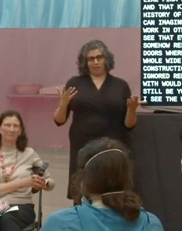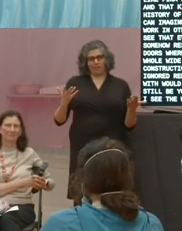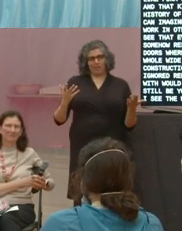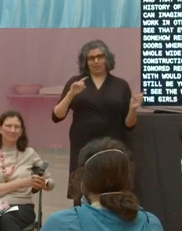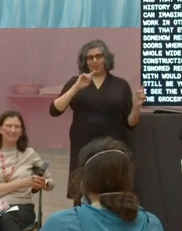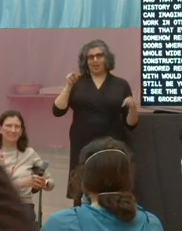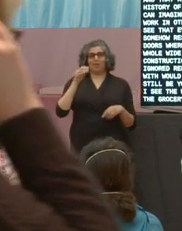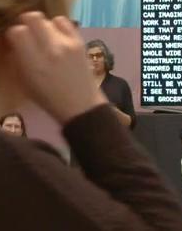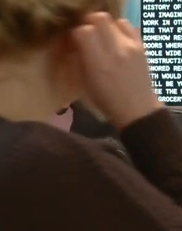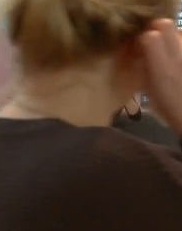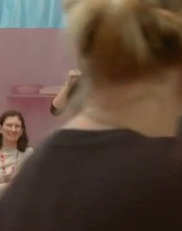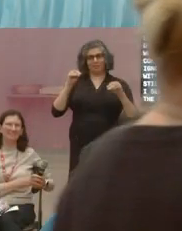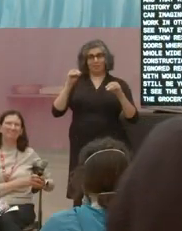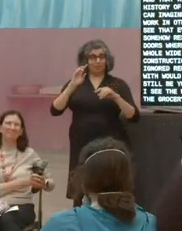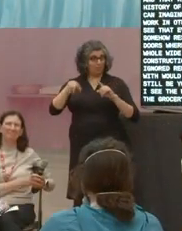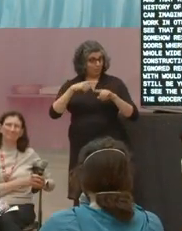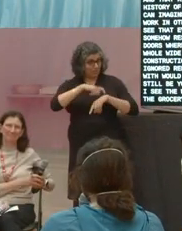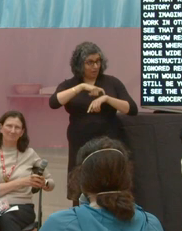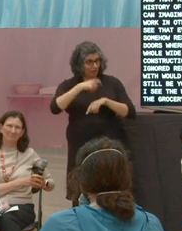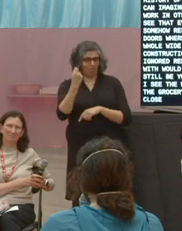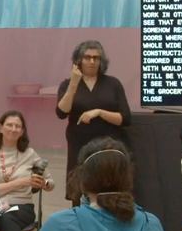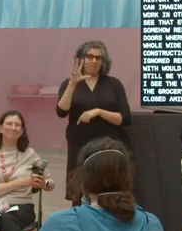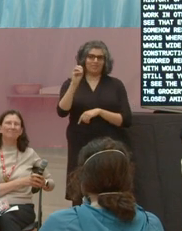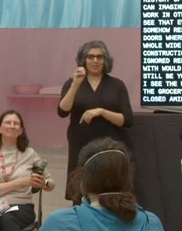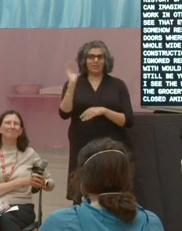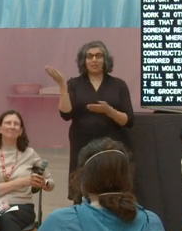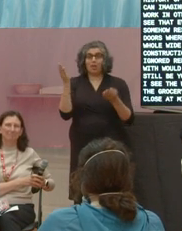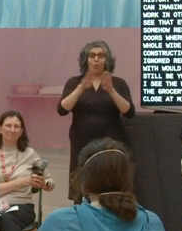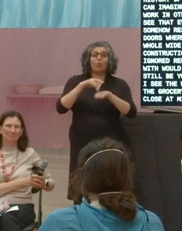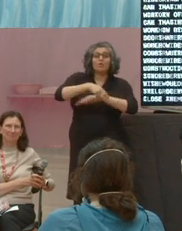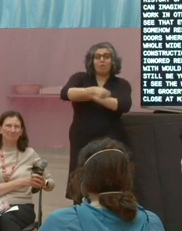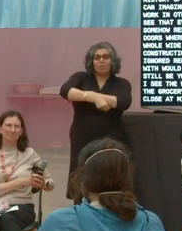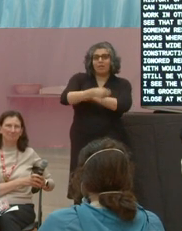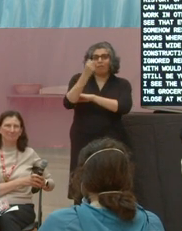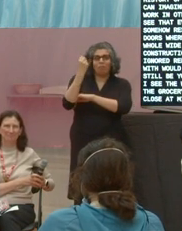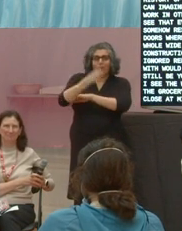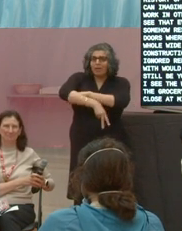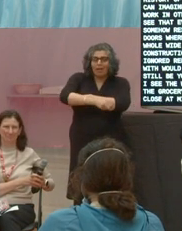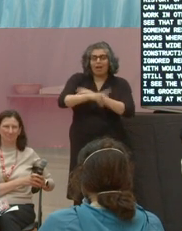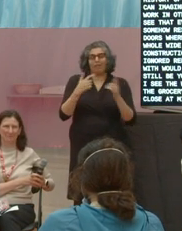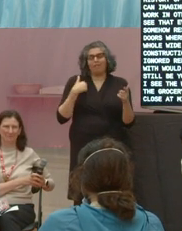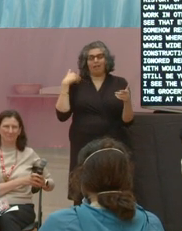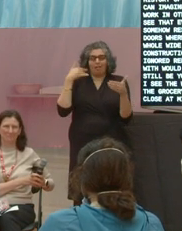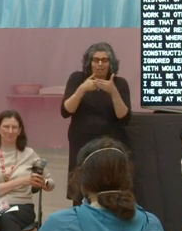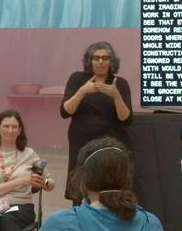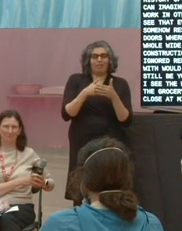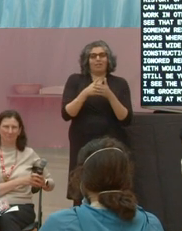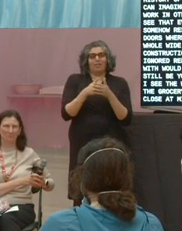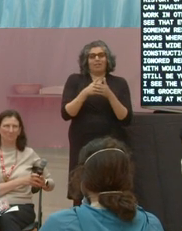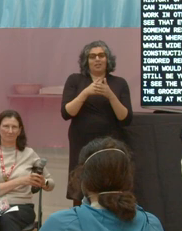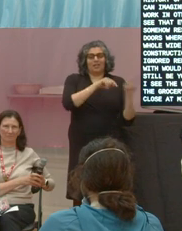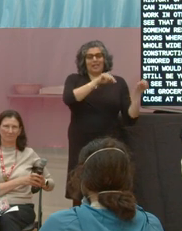grocery store like 1150 a day. And I came in, like 4:25